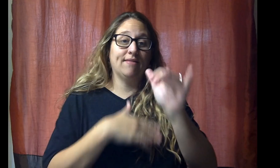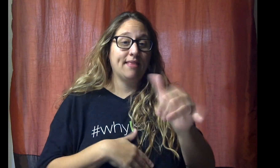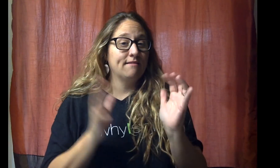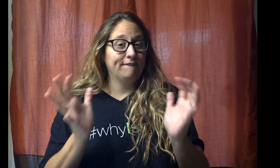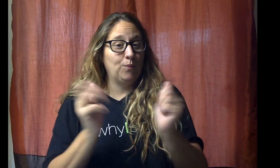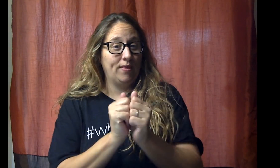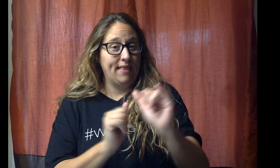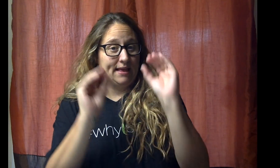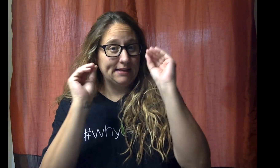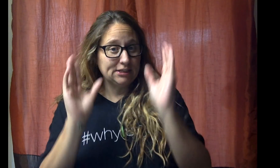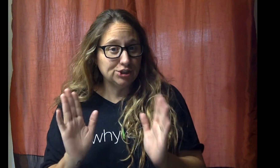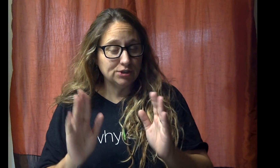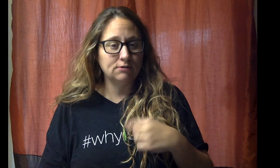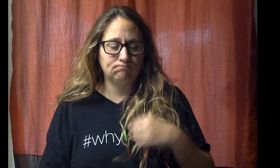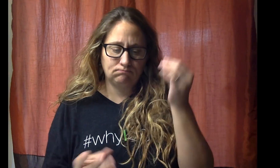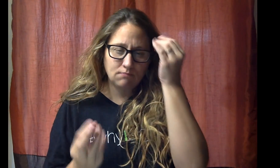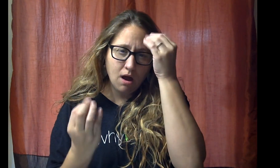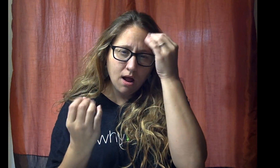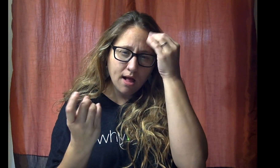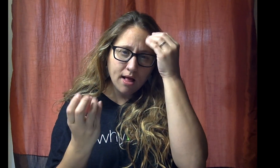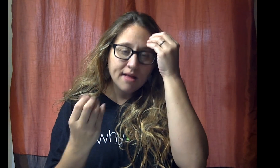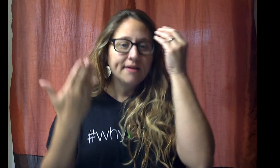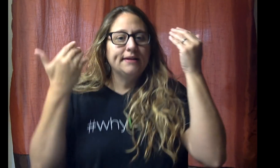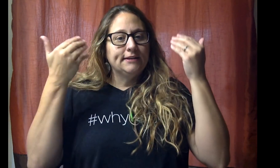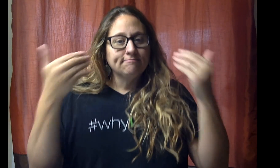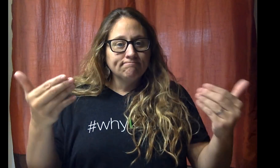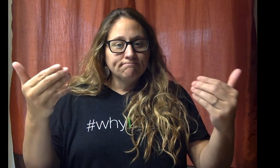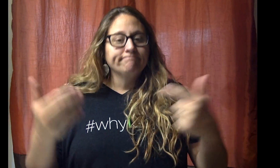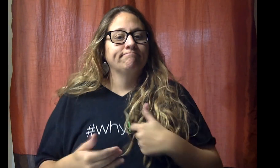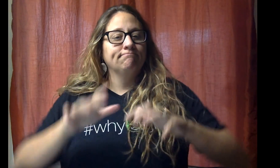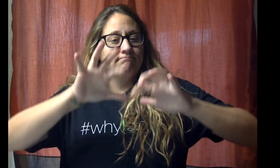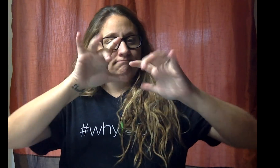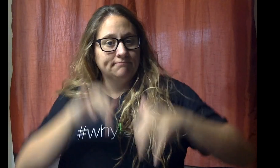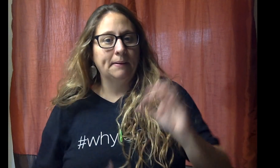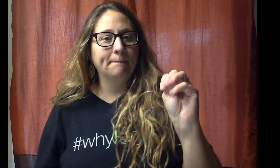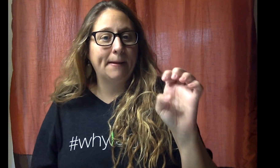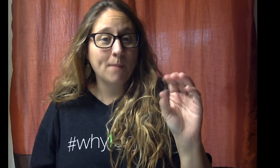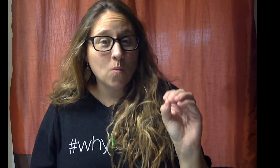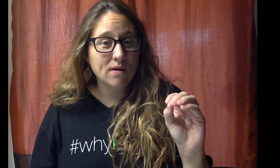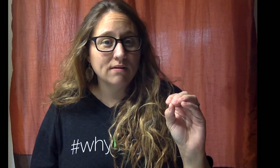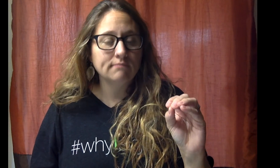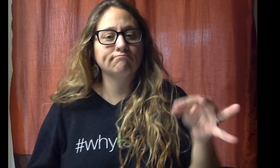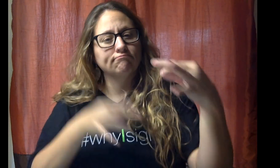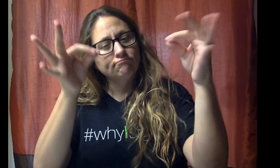After that conversation with that professor, I thought a lot about it, and I decided to write a memo to all the professors.